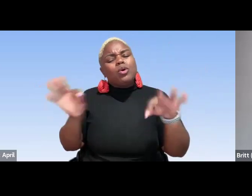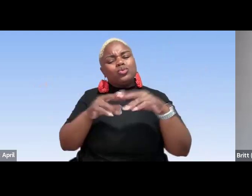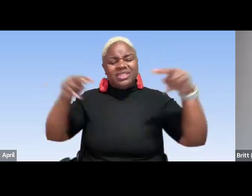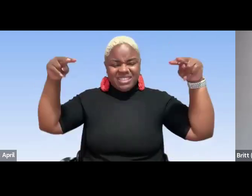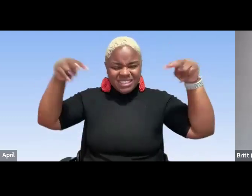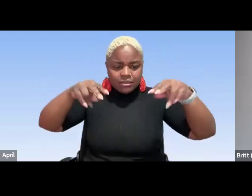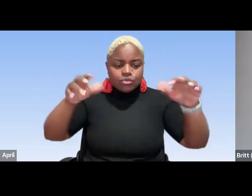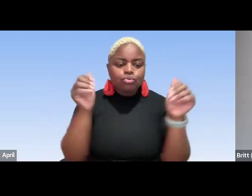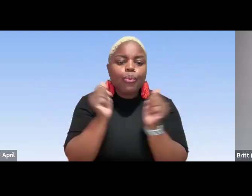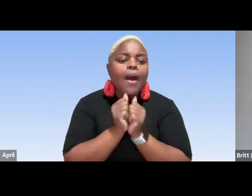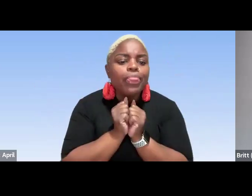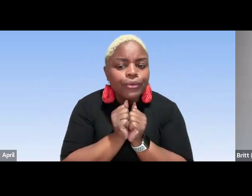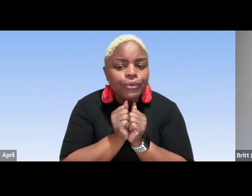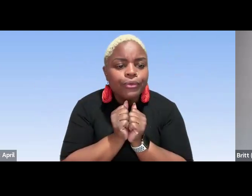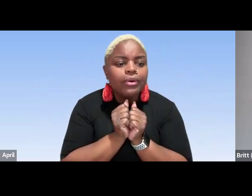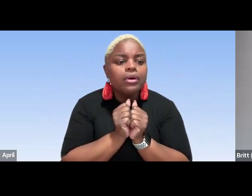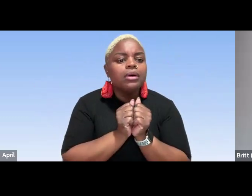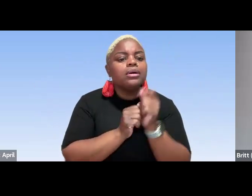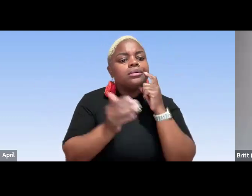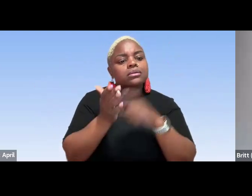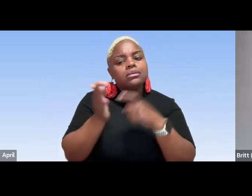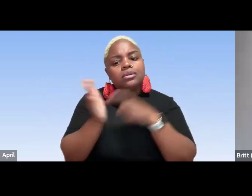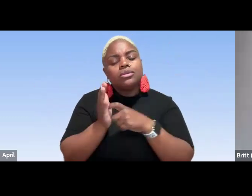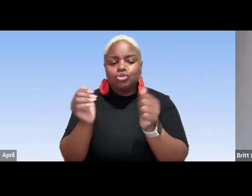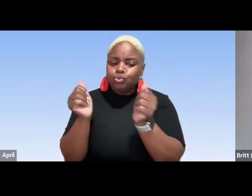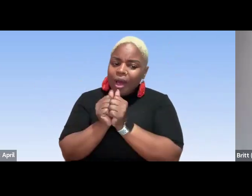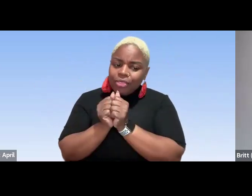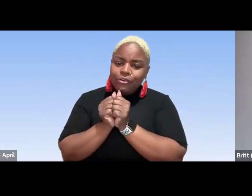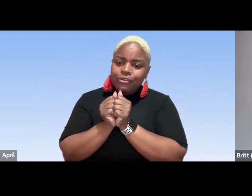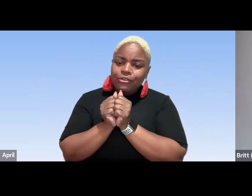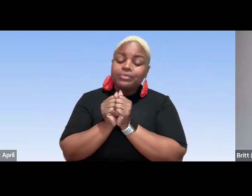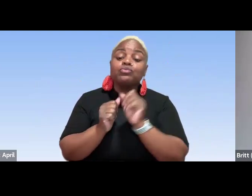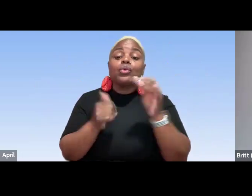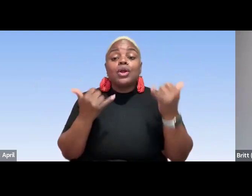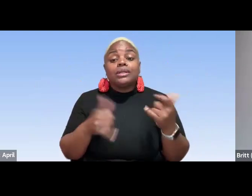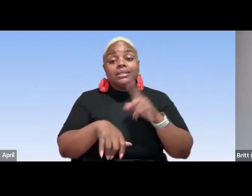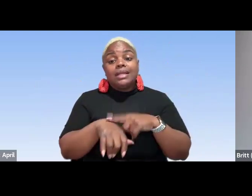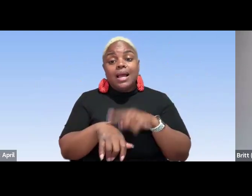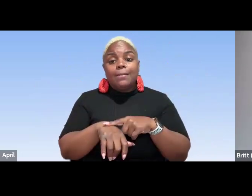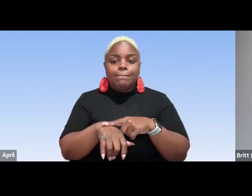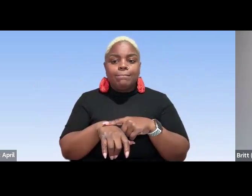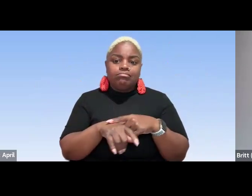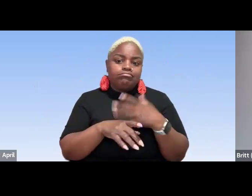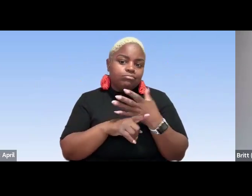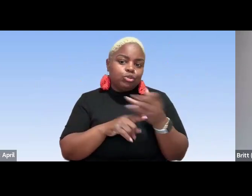And so, um, for time, I am gonna ask panelists to be maybe a bit more brief than they had originally planned,